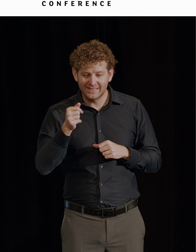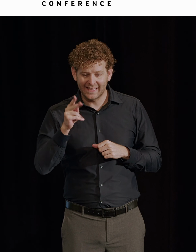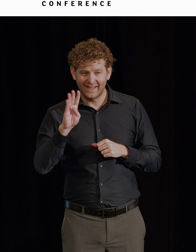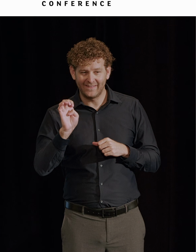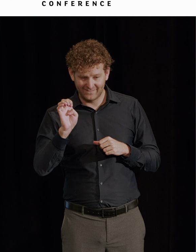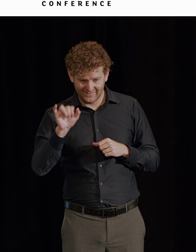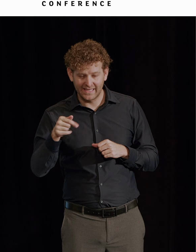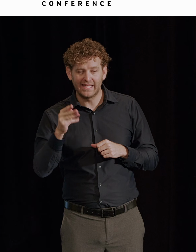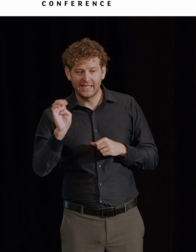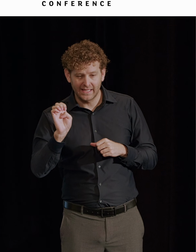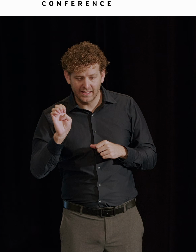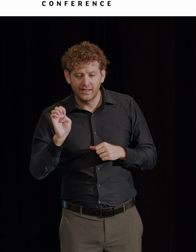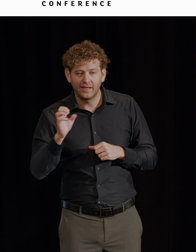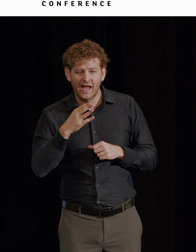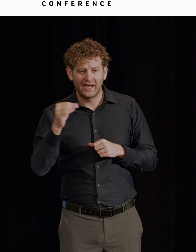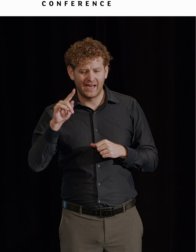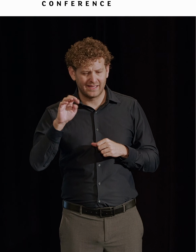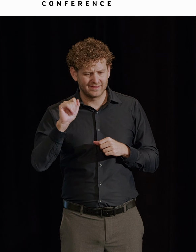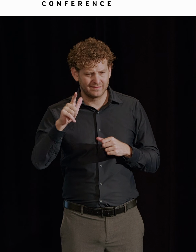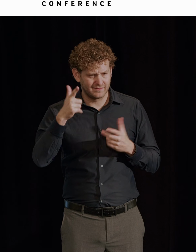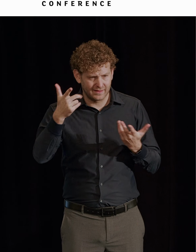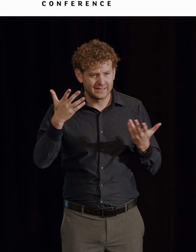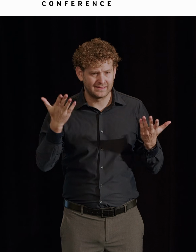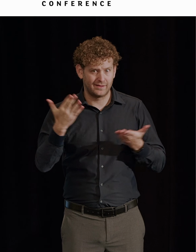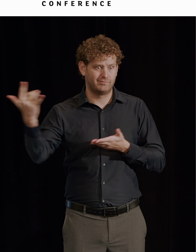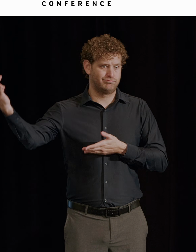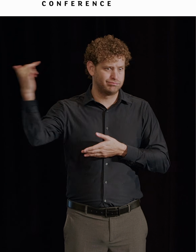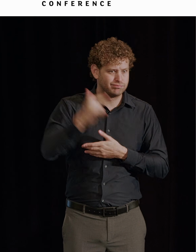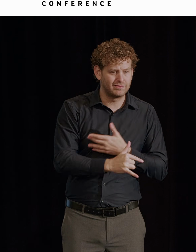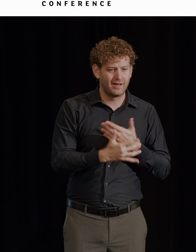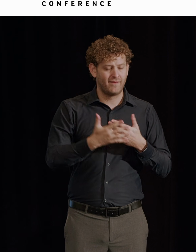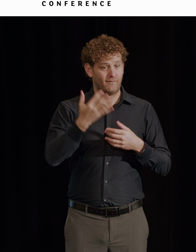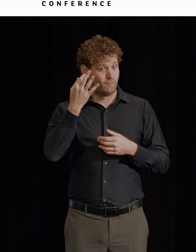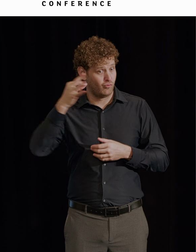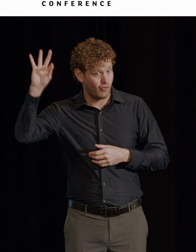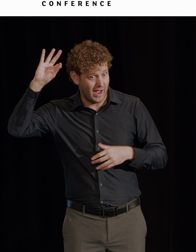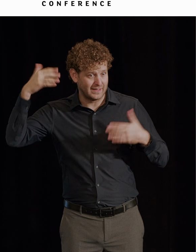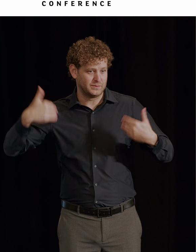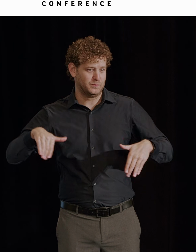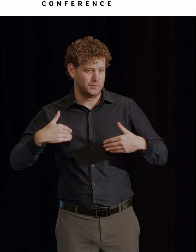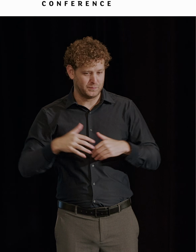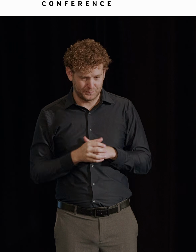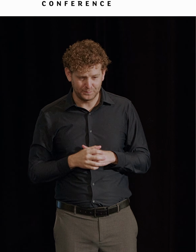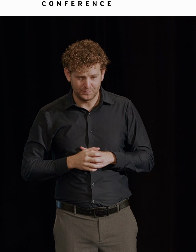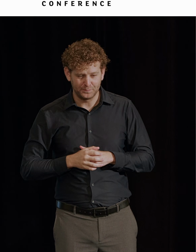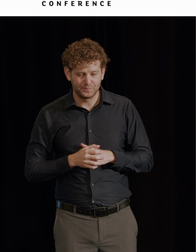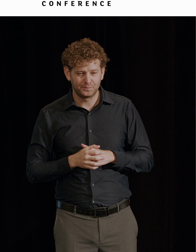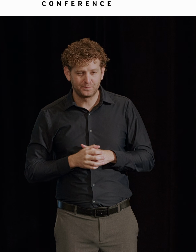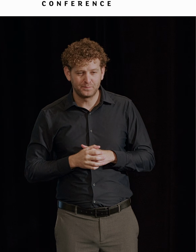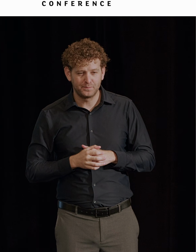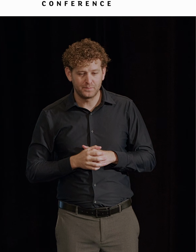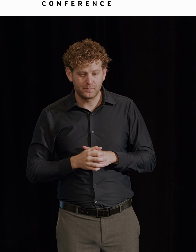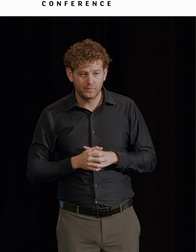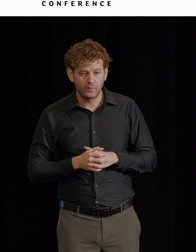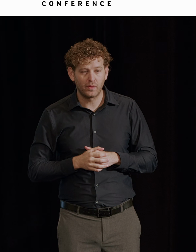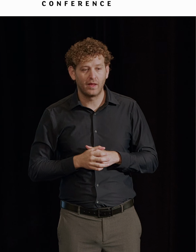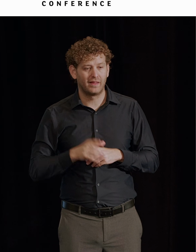They are in the audience today, coming directly from France. So, what they've built is something that we've heard from the community